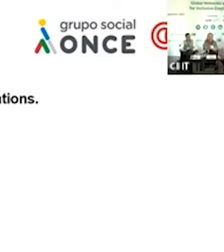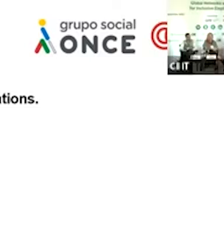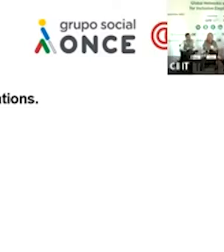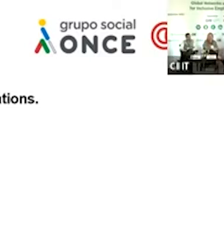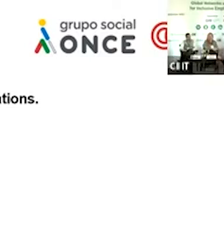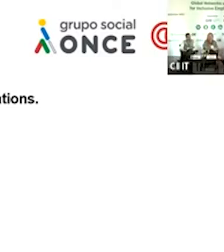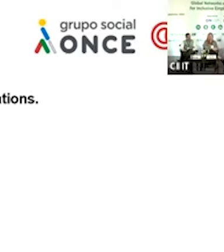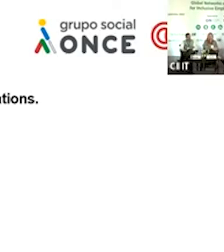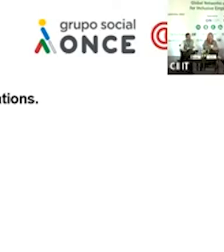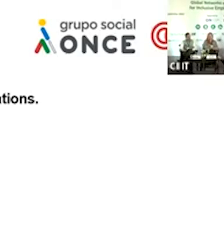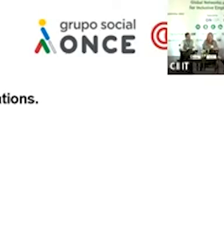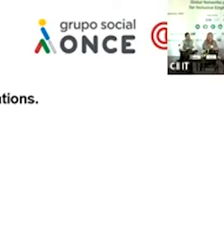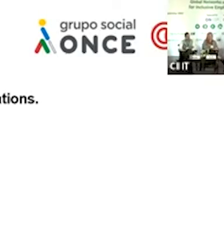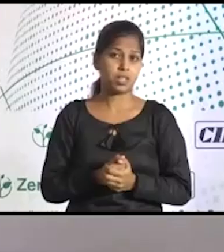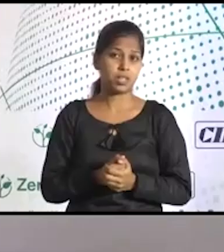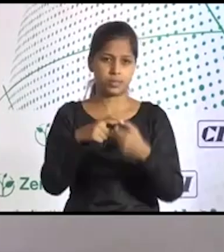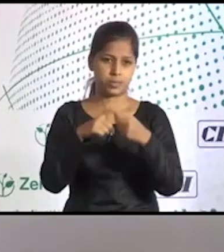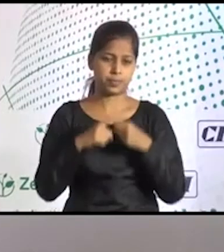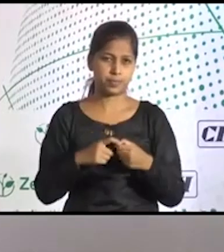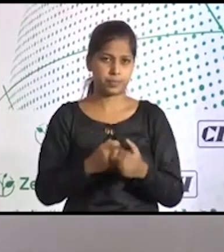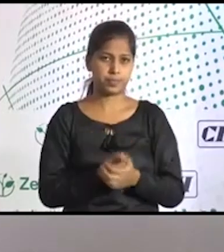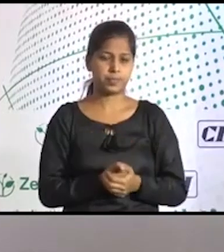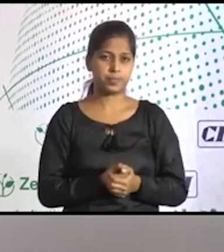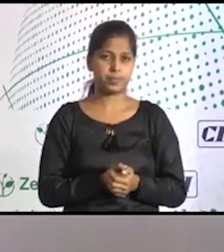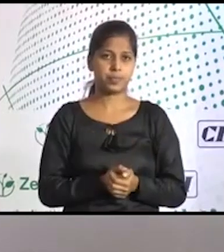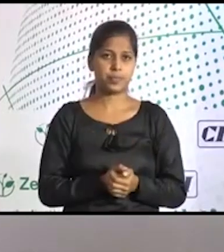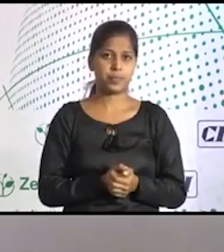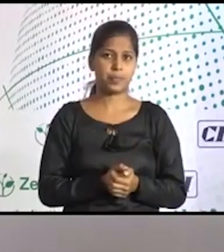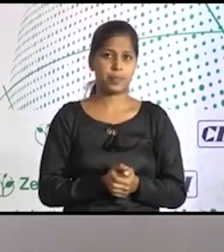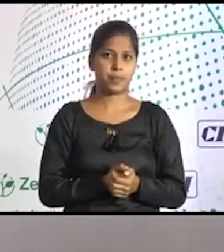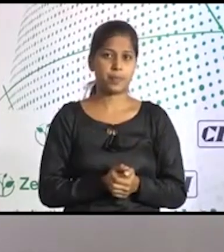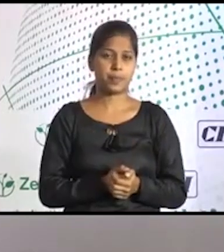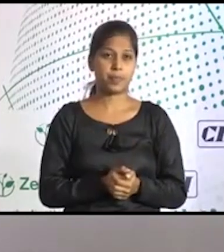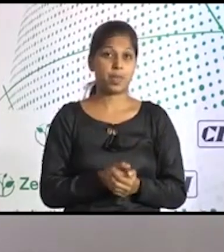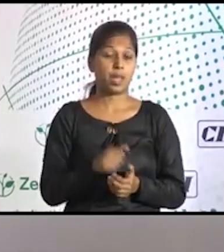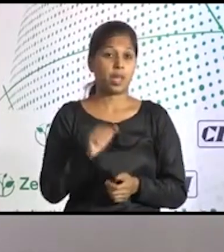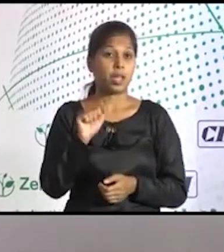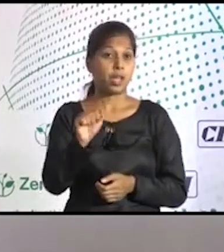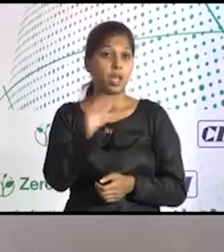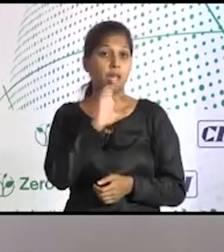Yeah. Yeah. Thank you. I'm going to come to you very quickly. I just want to see